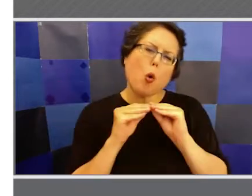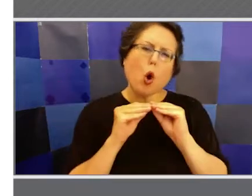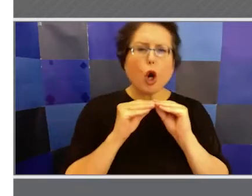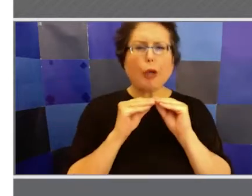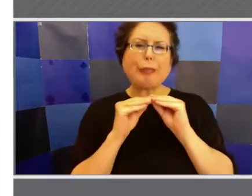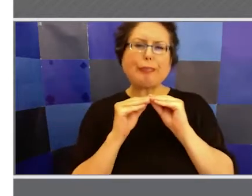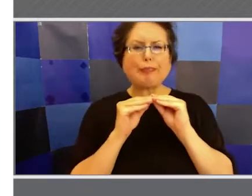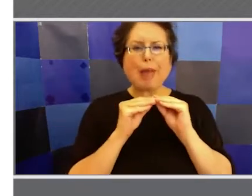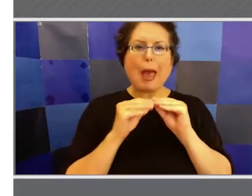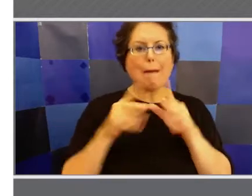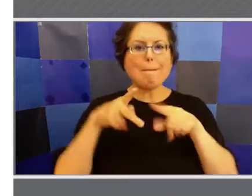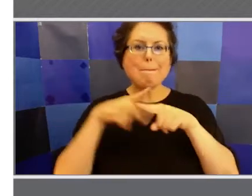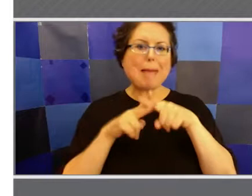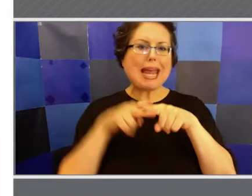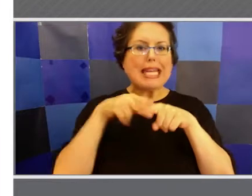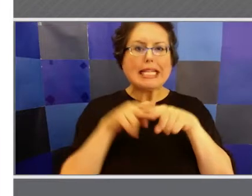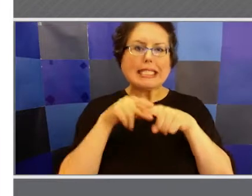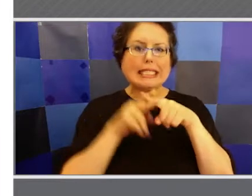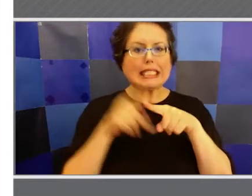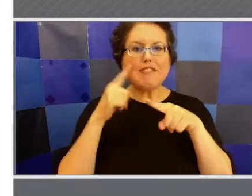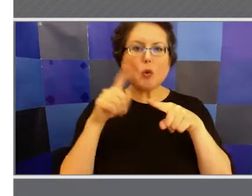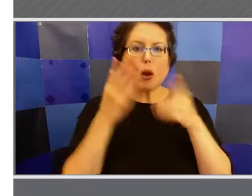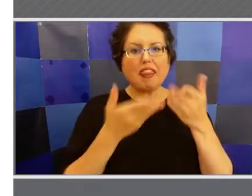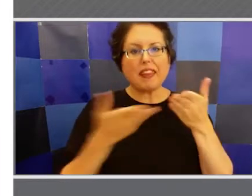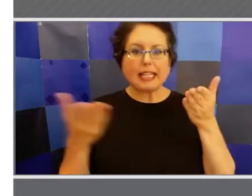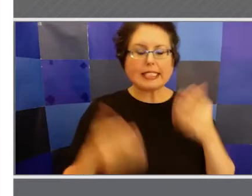maintenance and upkeep capacity, the capital budget.